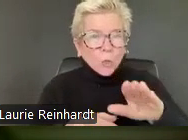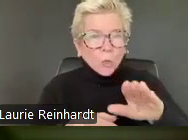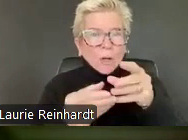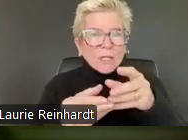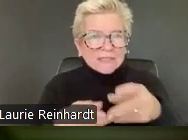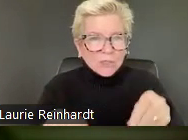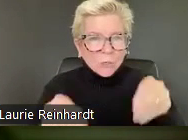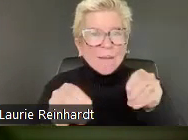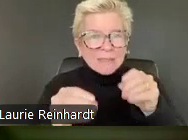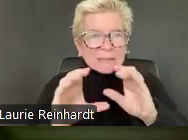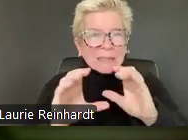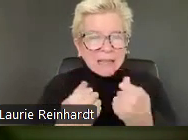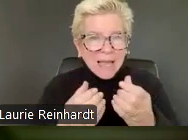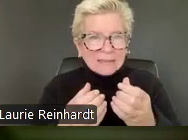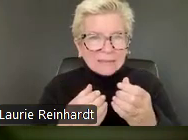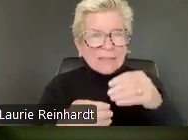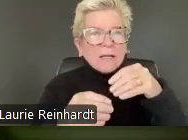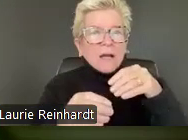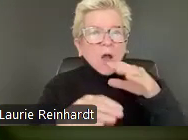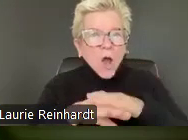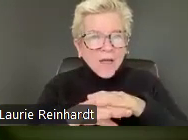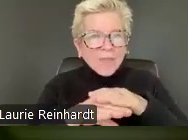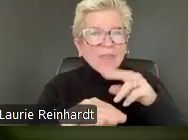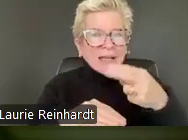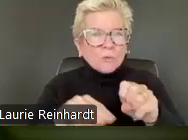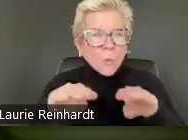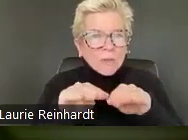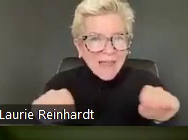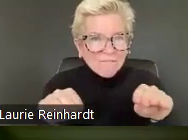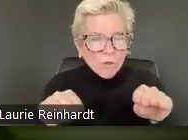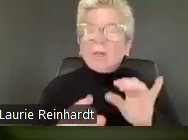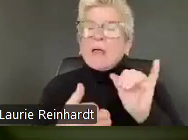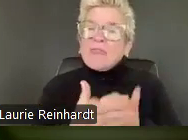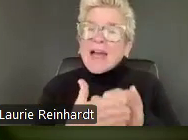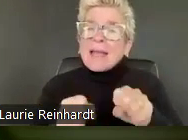that a student is taking at the high school level, that can be done locally and that